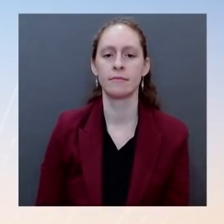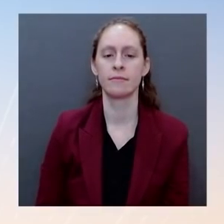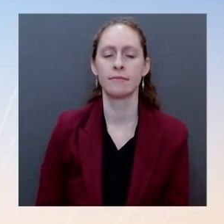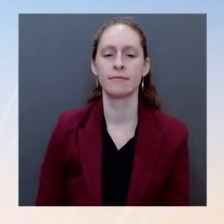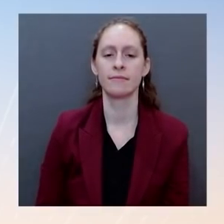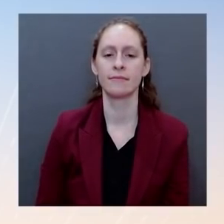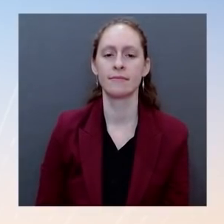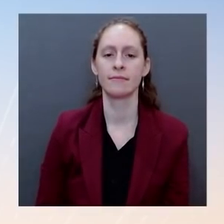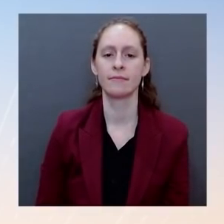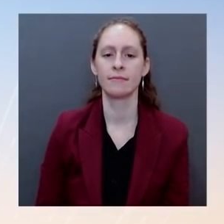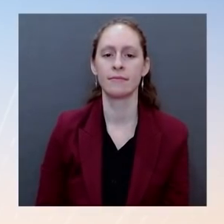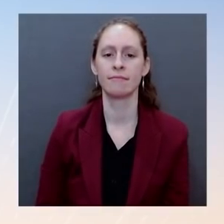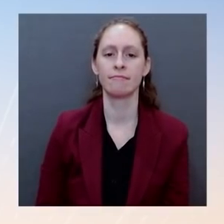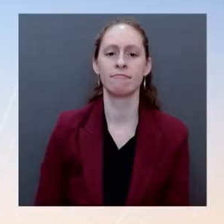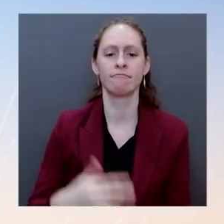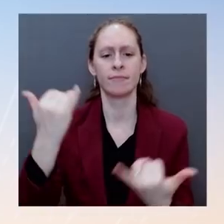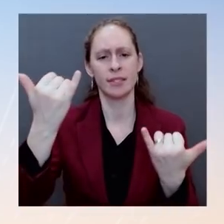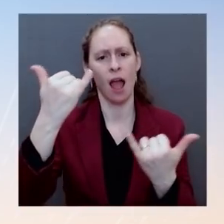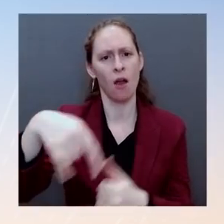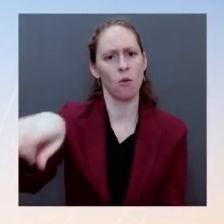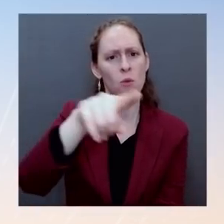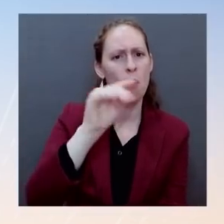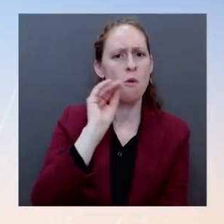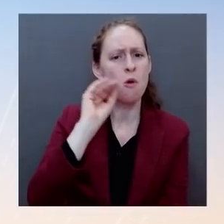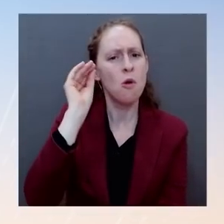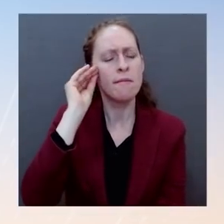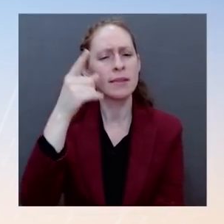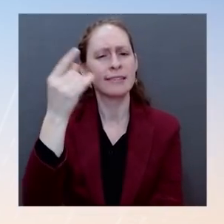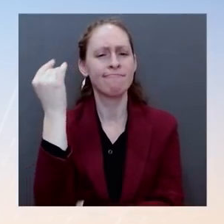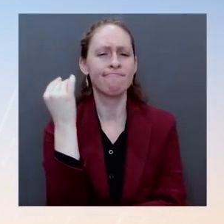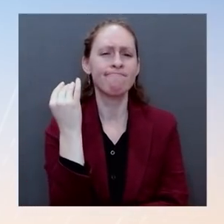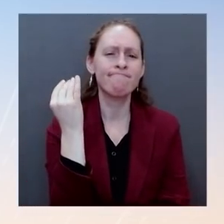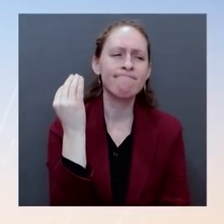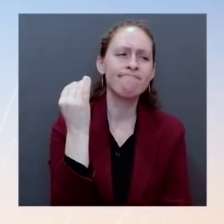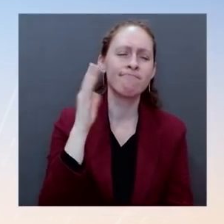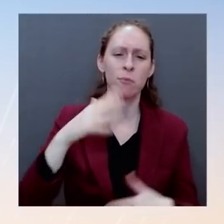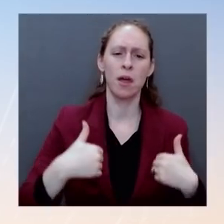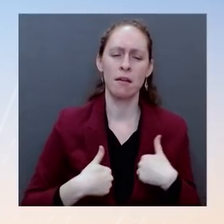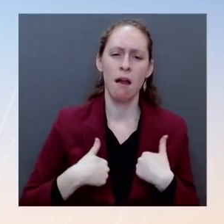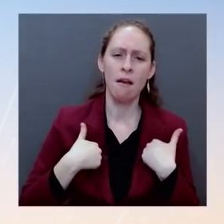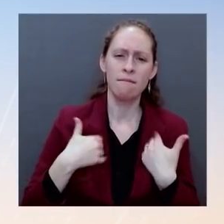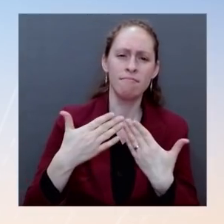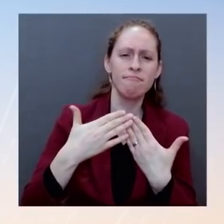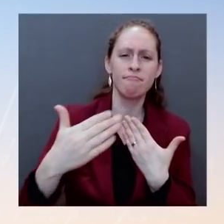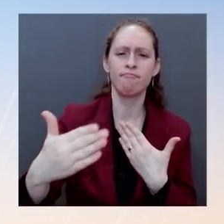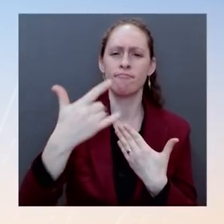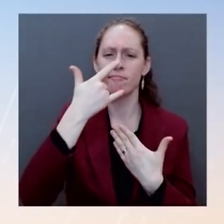the largest single costs that families face are healthcare,